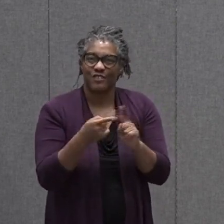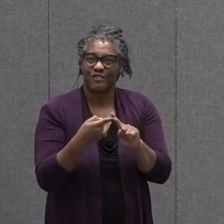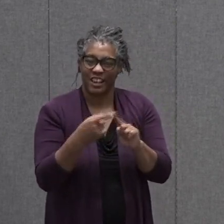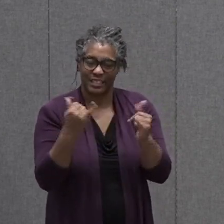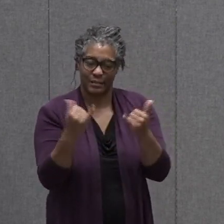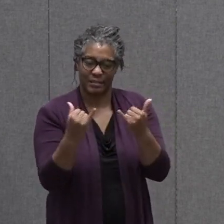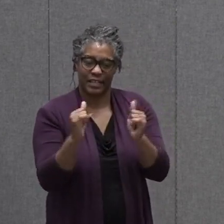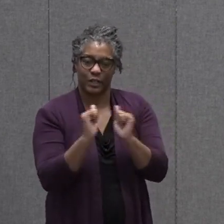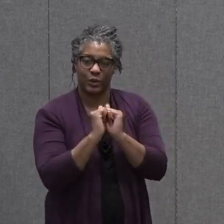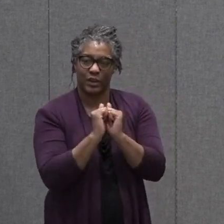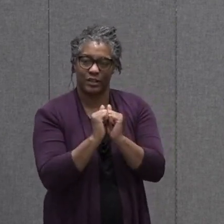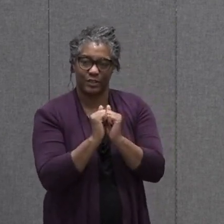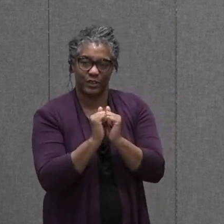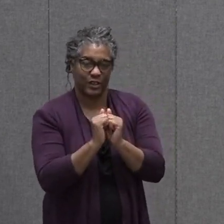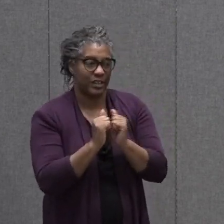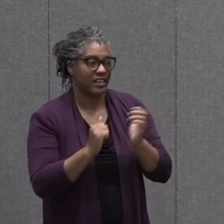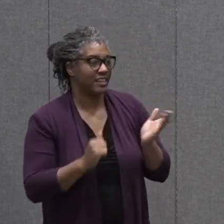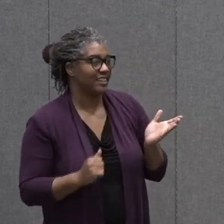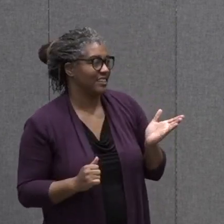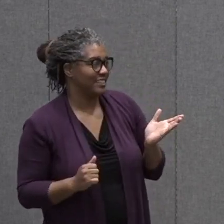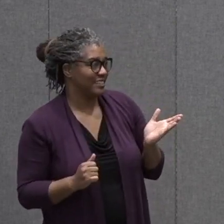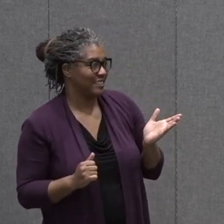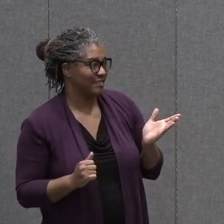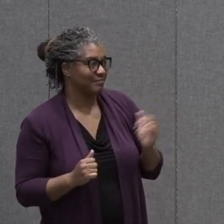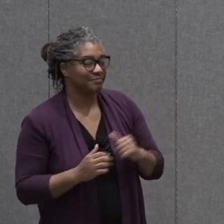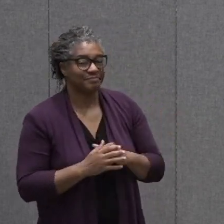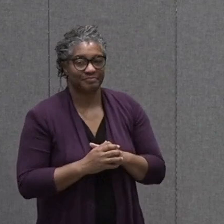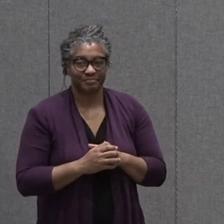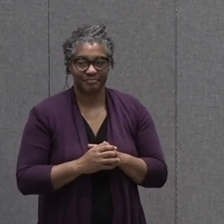But there's definitely some that go better together than others.